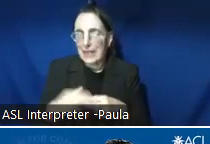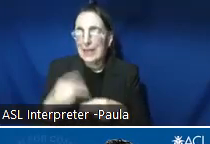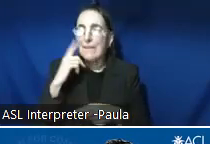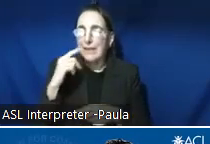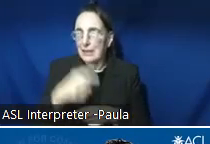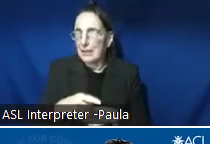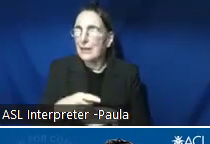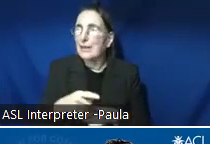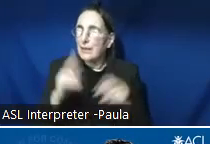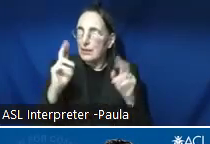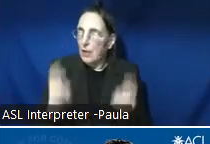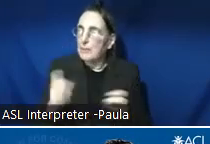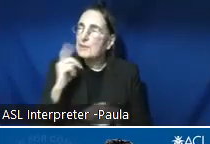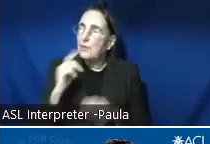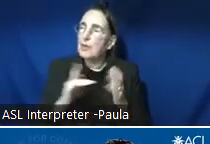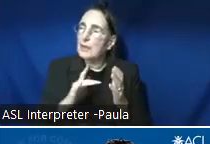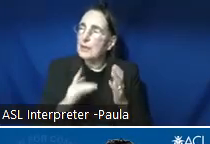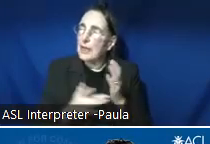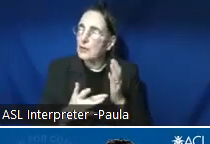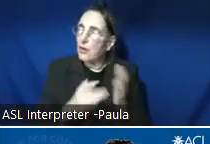technical assistance.